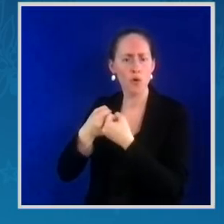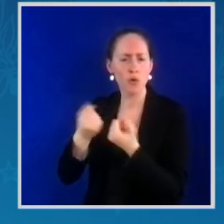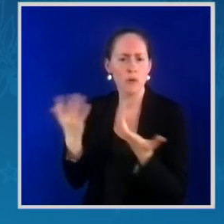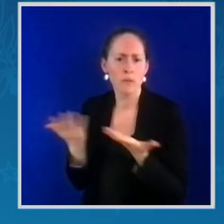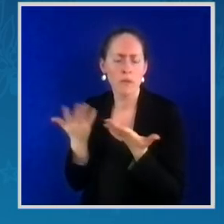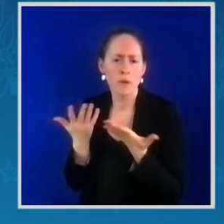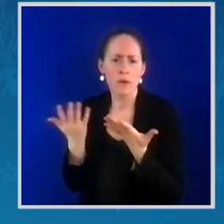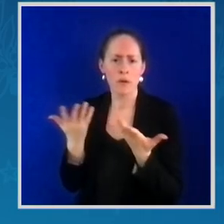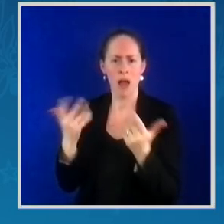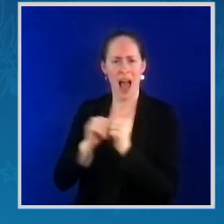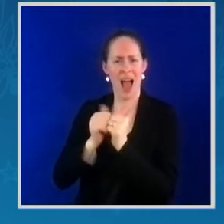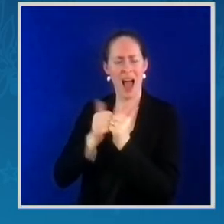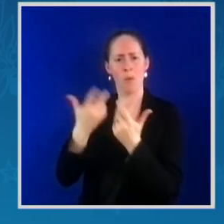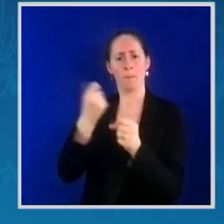for people to enter the United States.